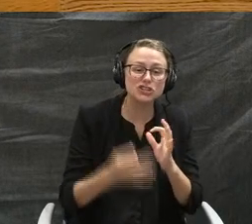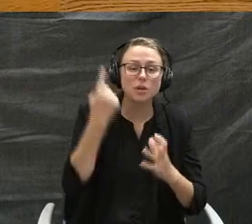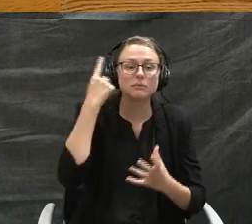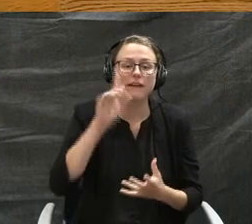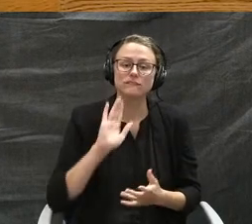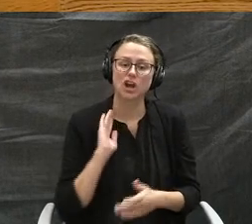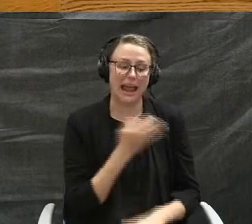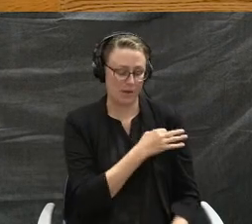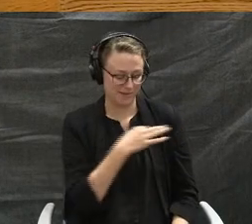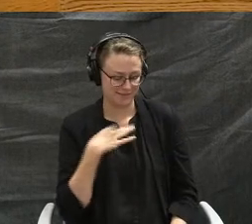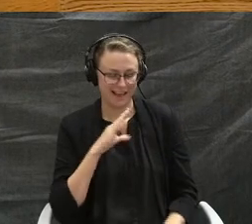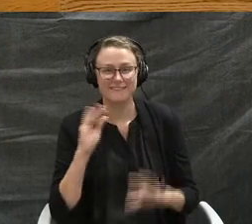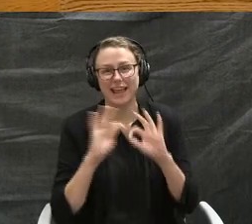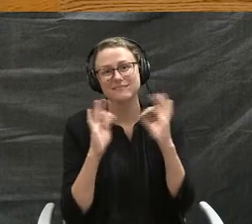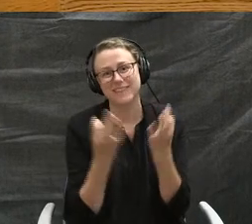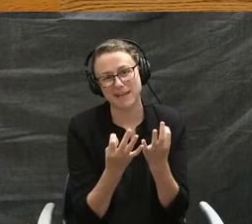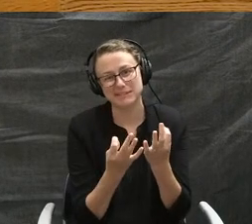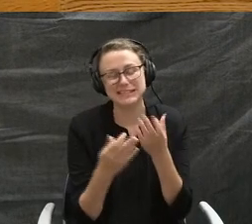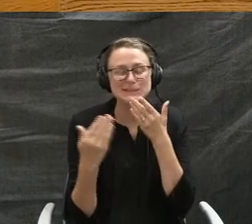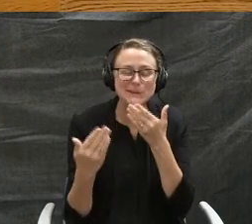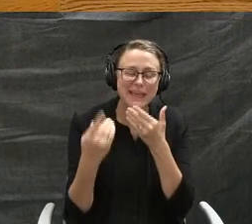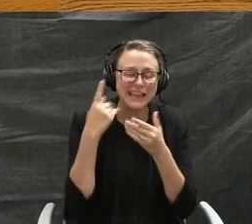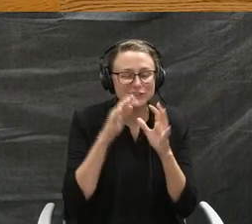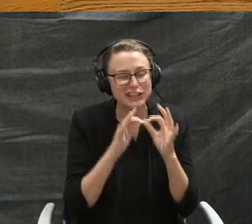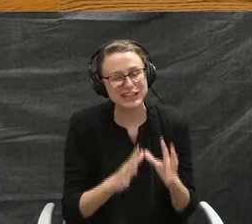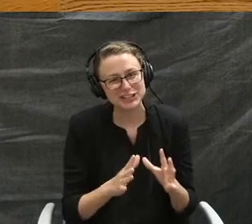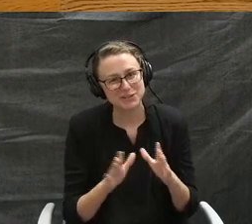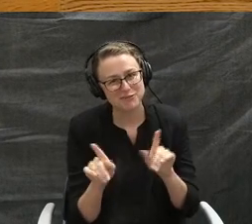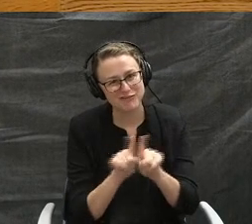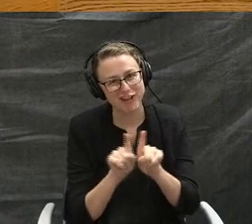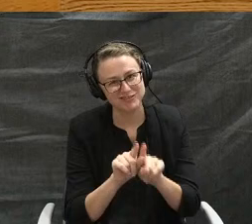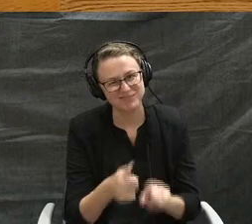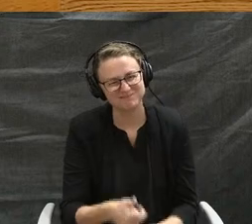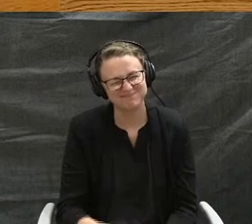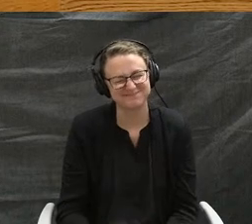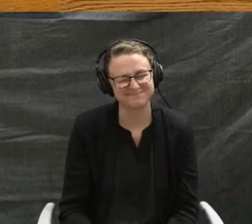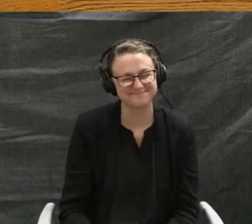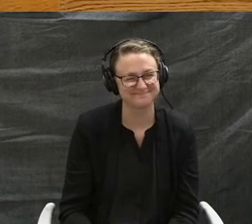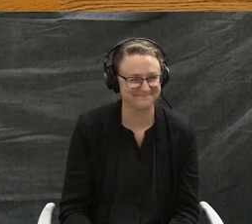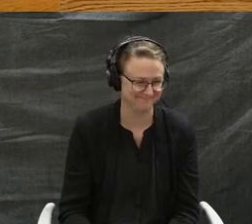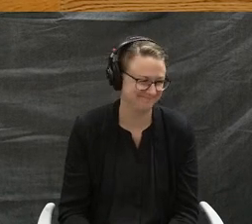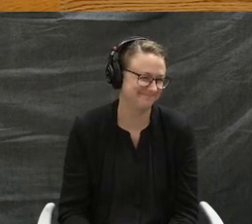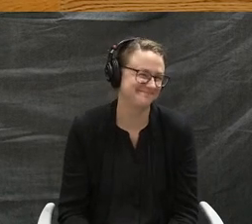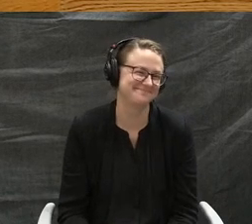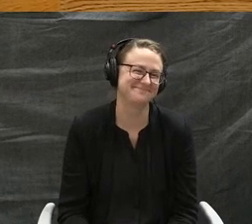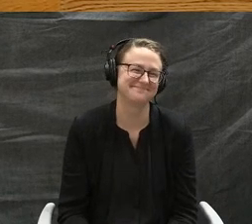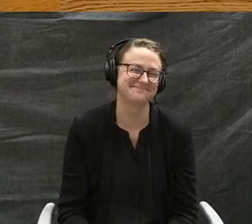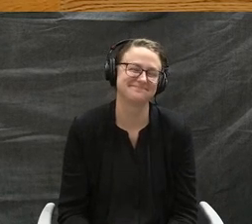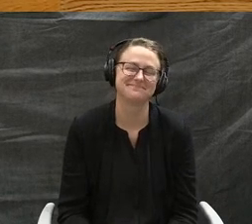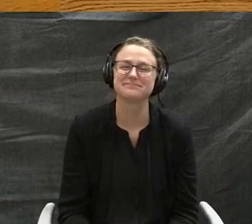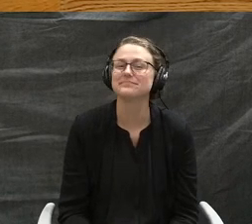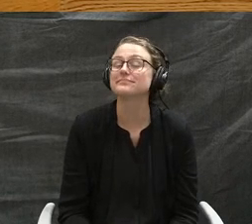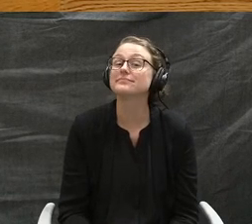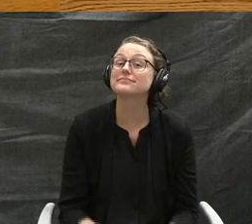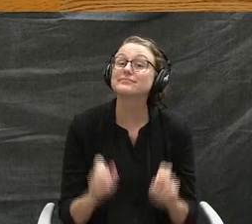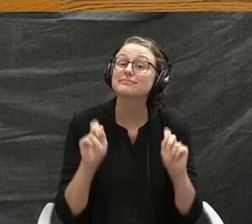families. So thank you to them also. Yes, Bravo problem. Alright, so may I have a motion